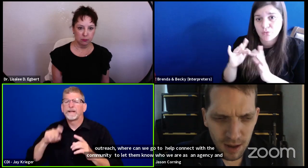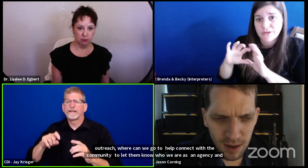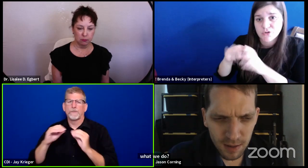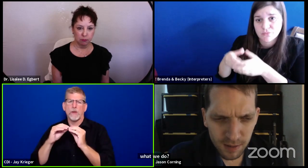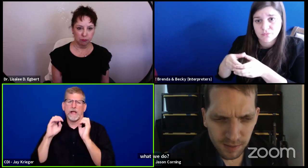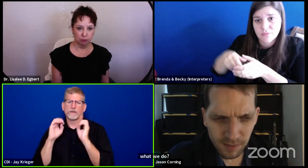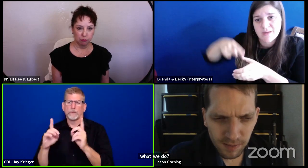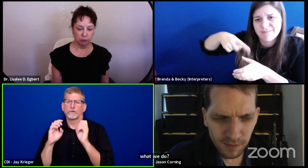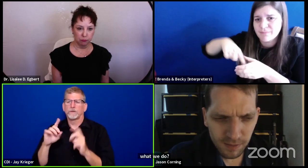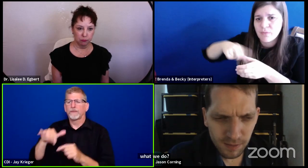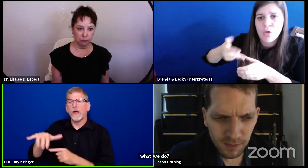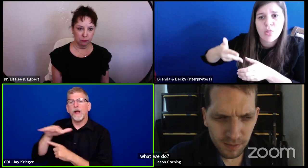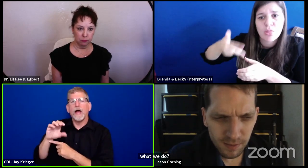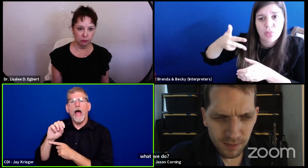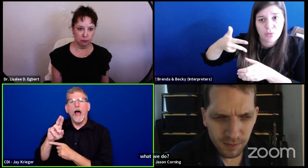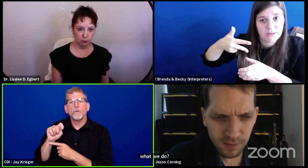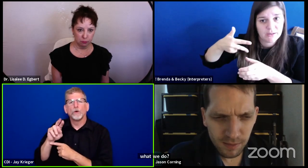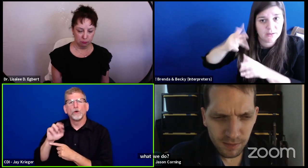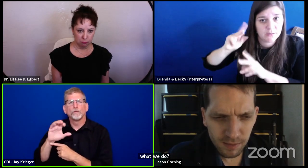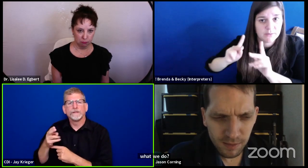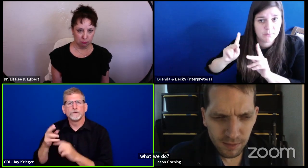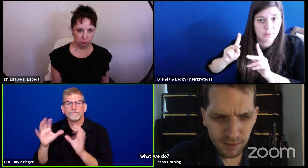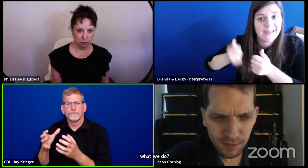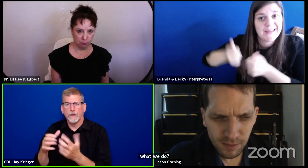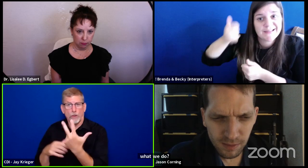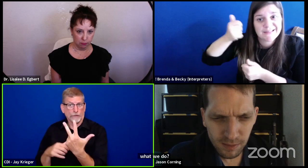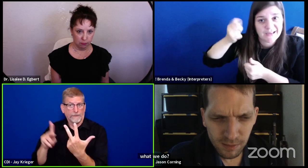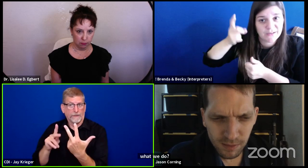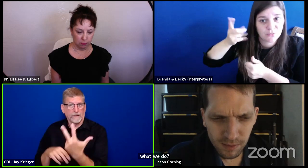The executive director, deputy director, and myself all supplement their efforts.